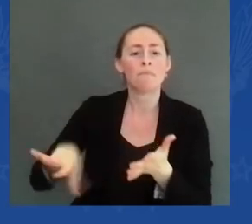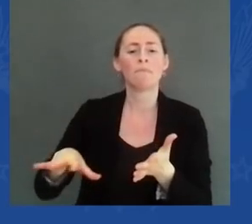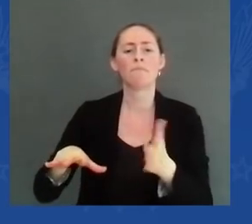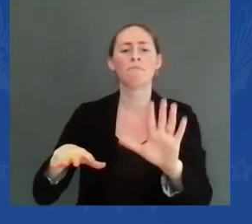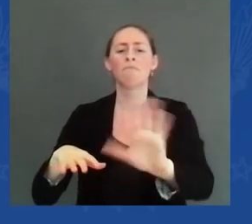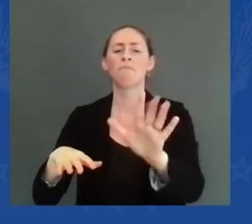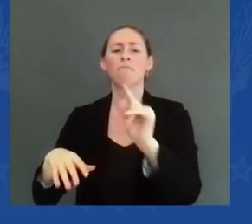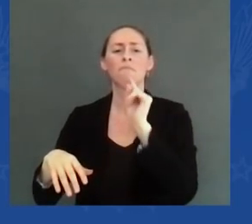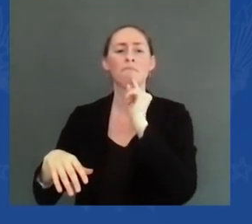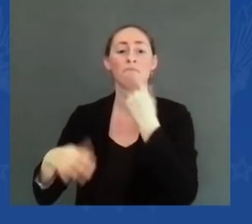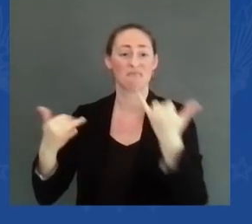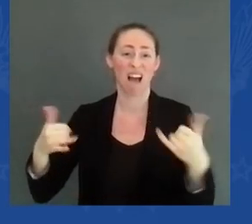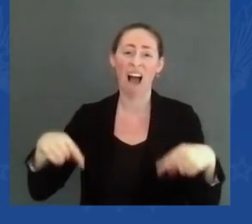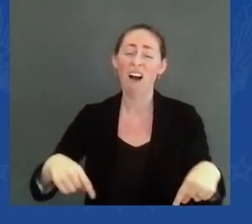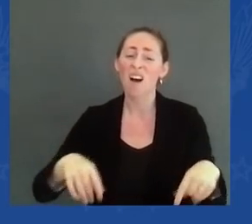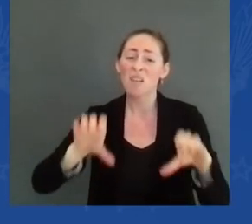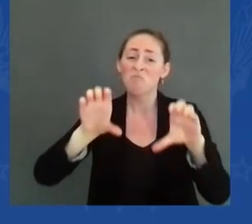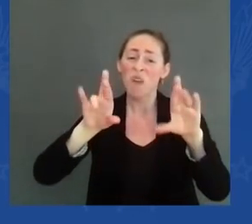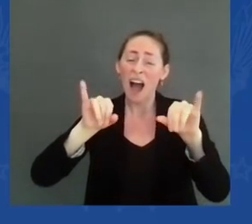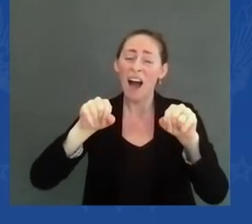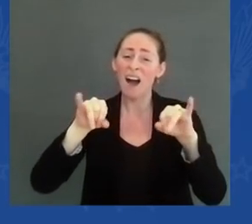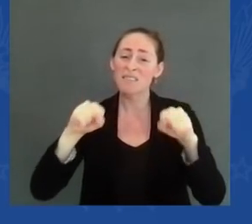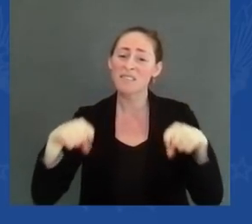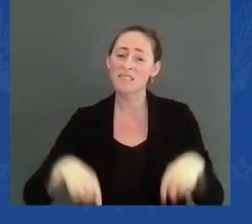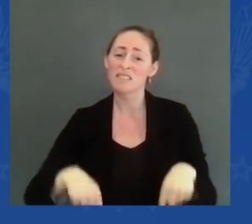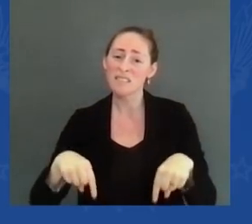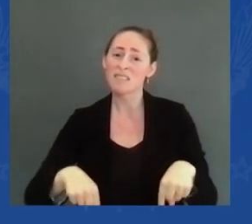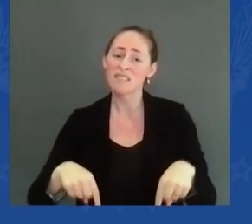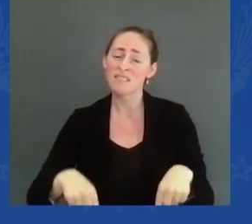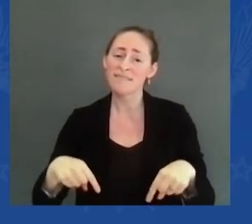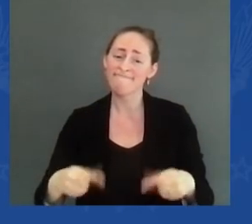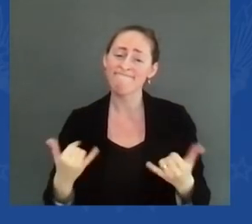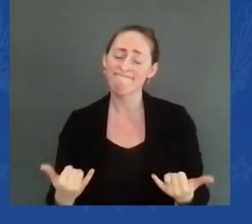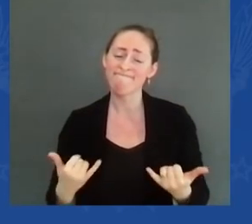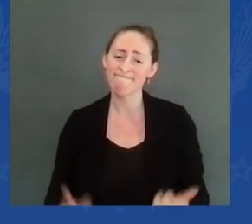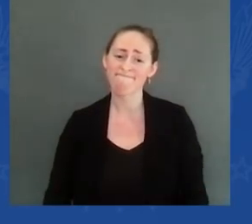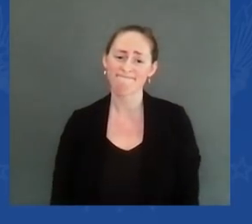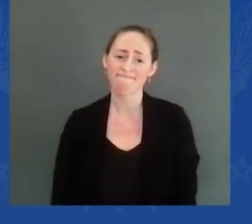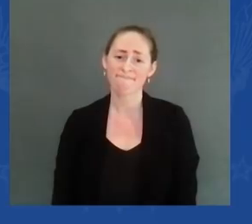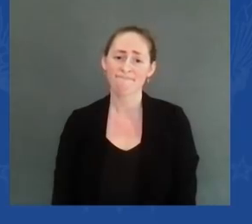The fact is that the damage done on the West Coast, which I'll be heading to --